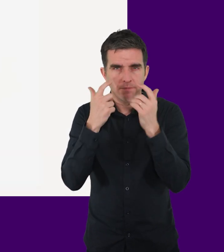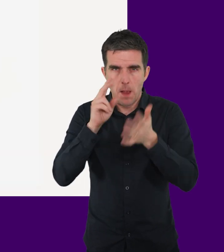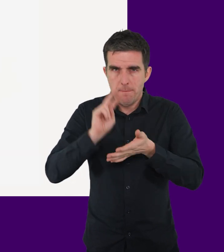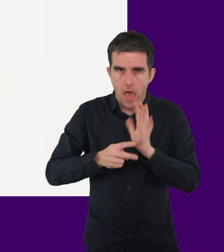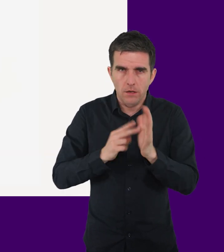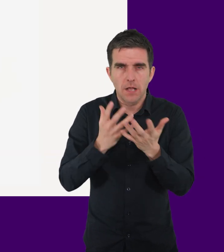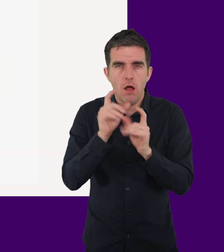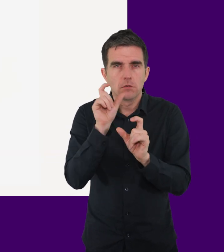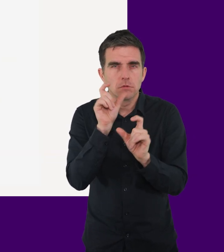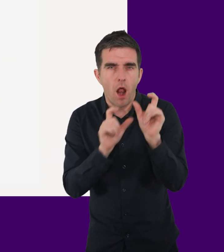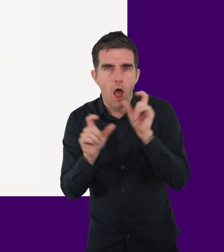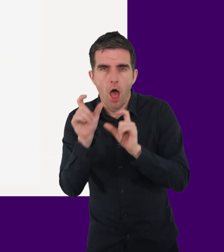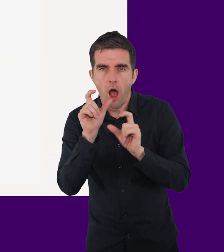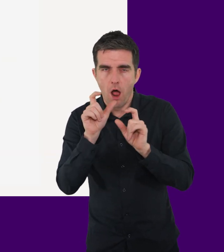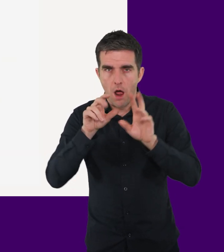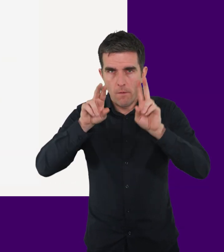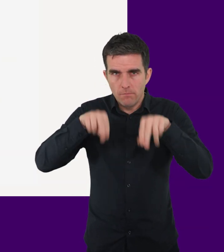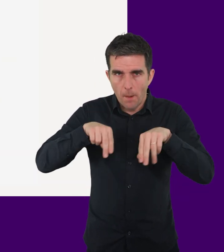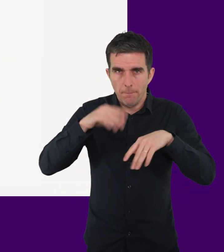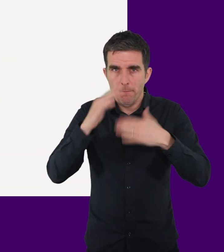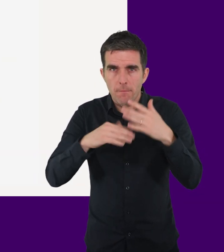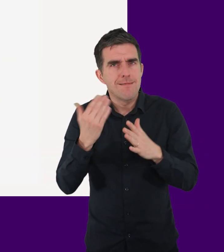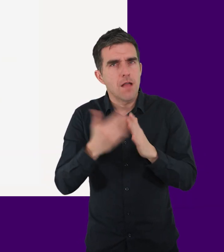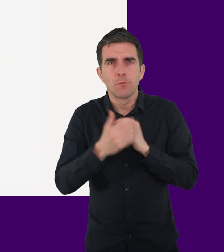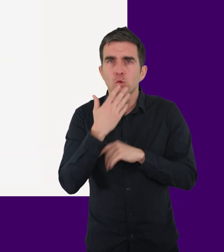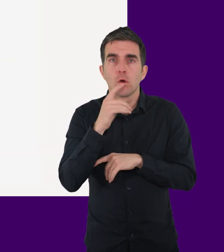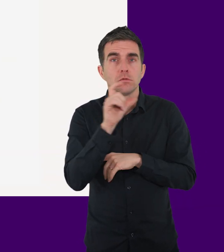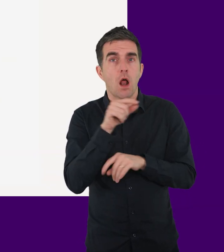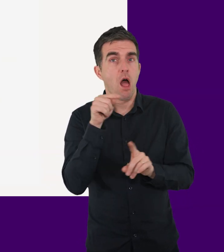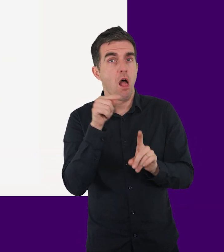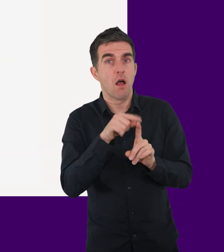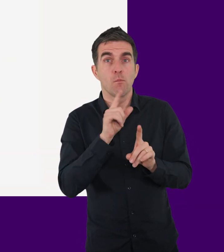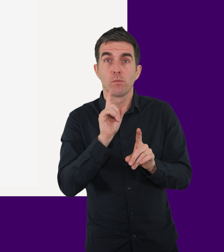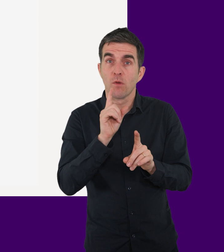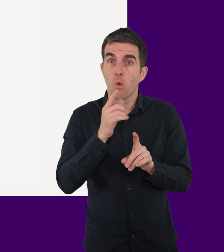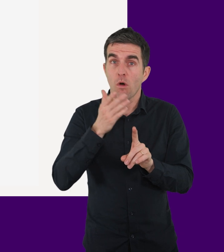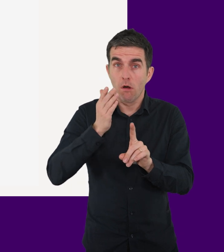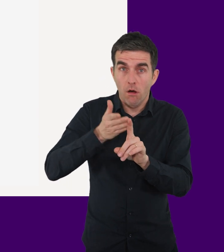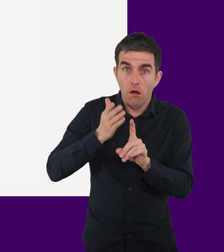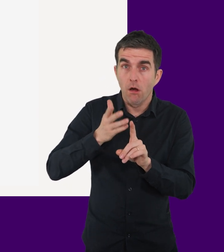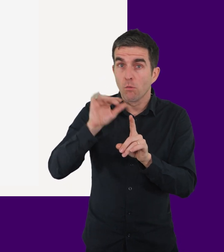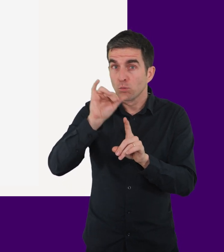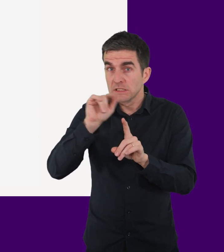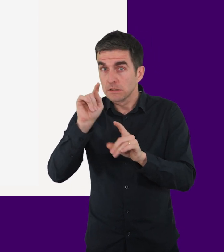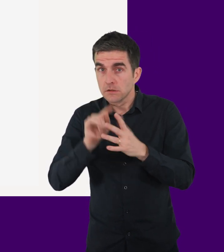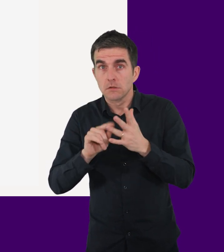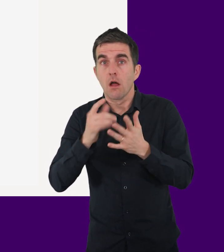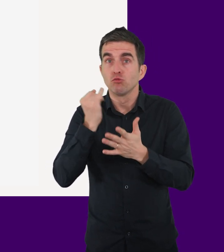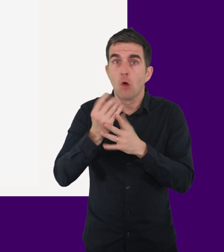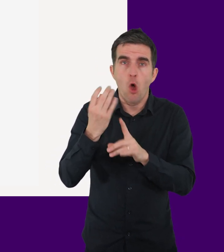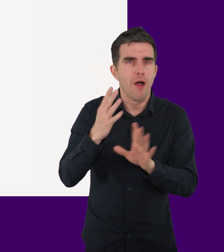Also, carefully plan how to use colour in your forms. Never use colour alone to identify fields that are required or in error.